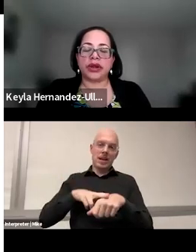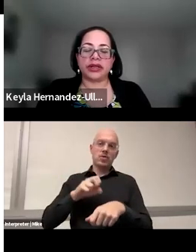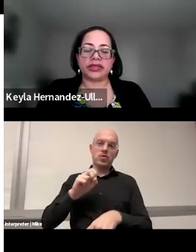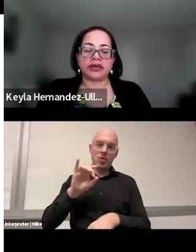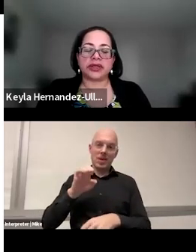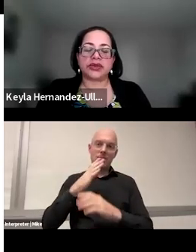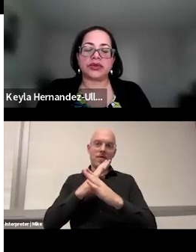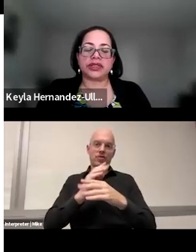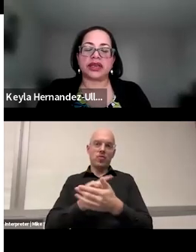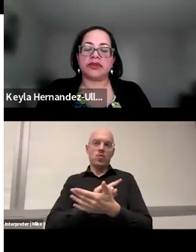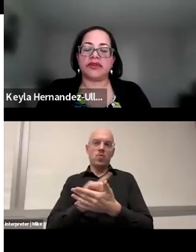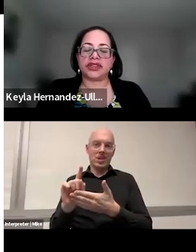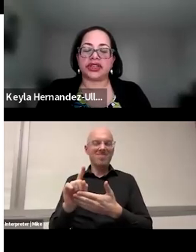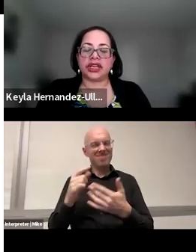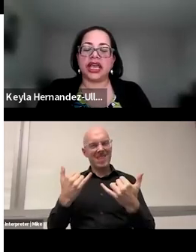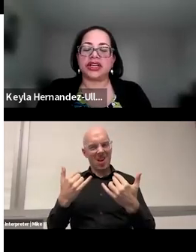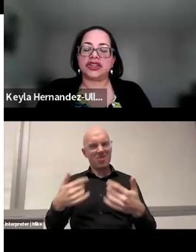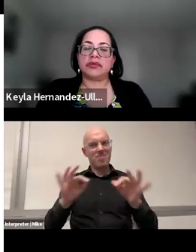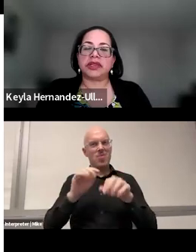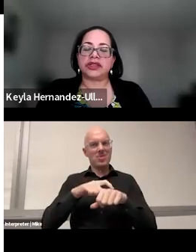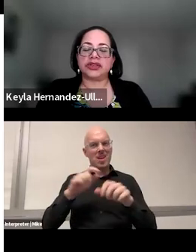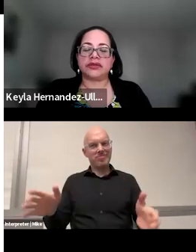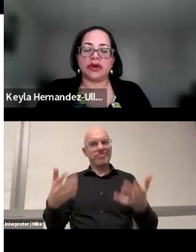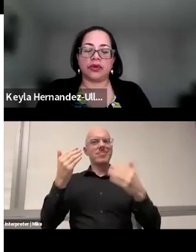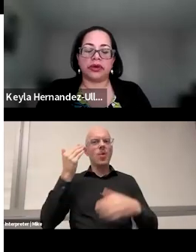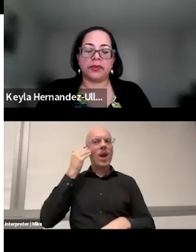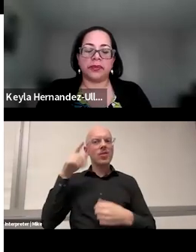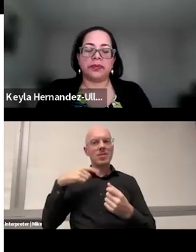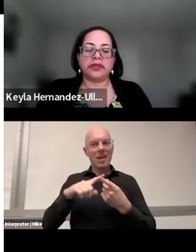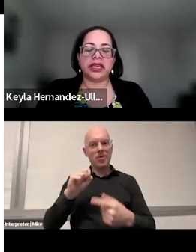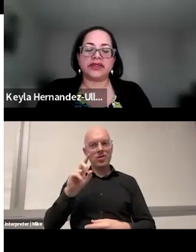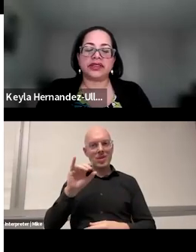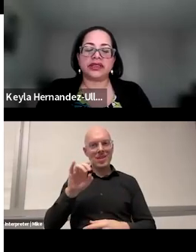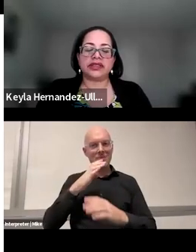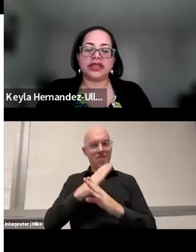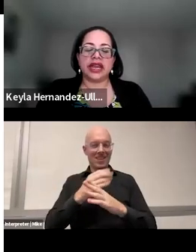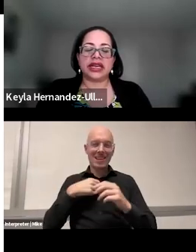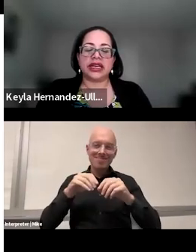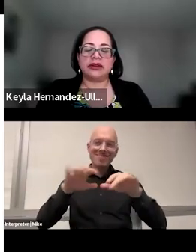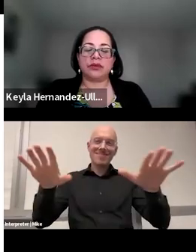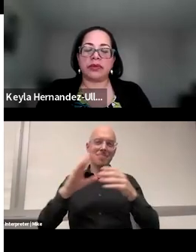Keyla Hernandez-Ulloa: During this time we would like to raise awareness about suicide, prevention and share messages of hope.